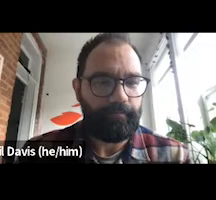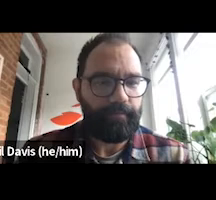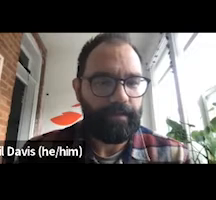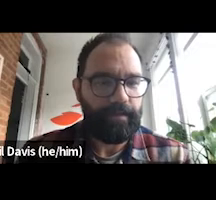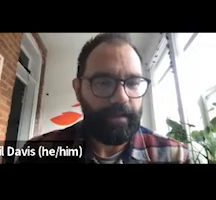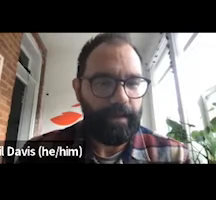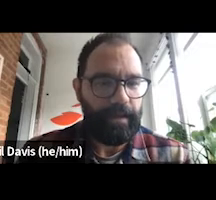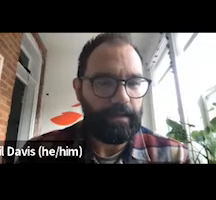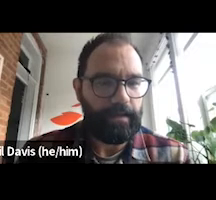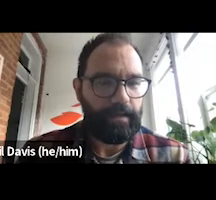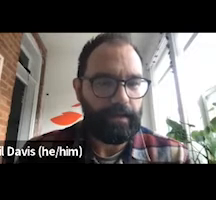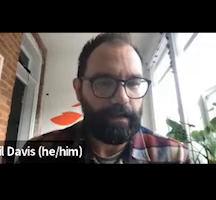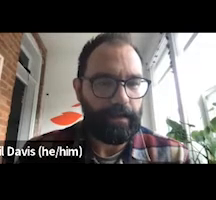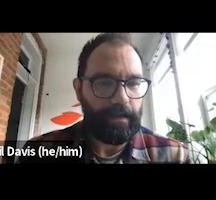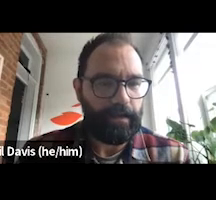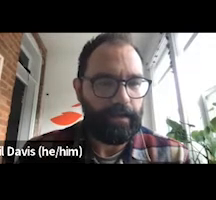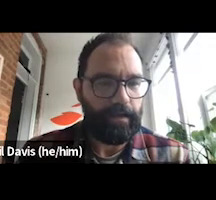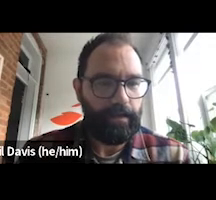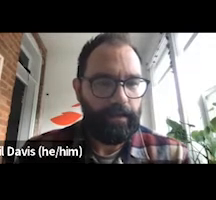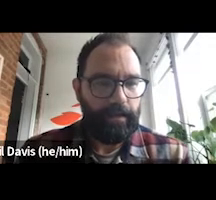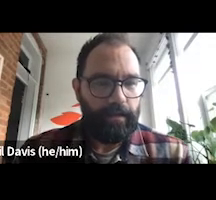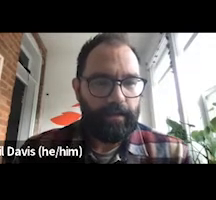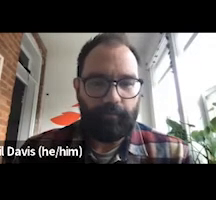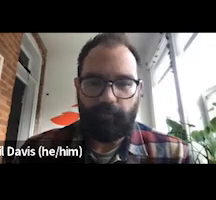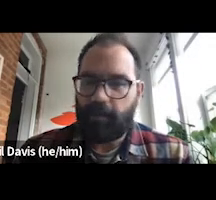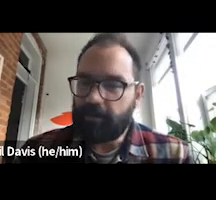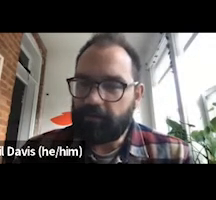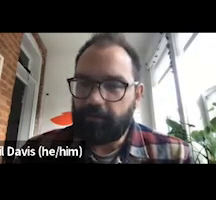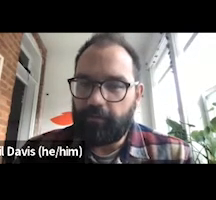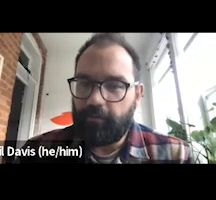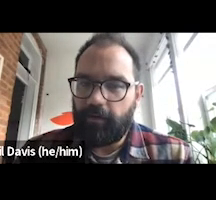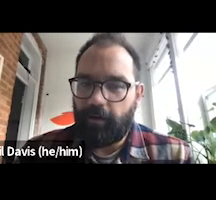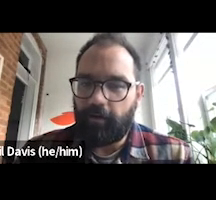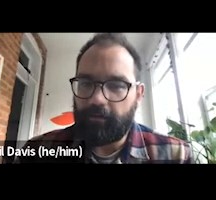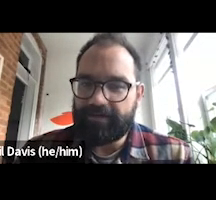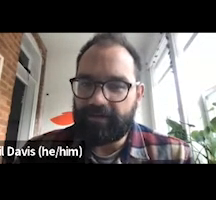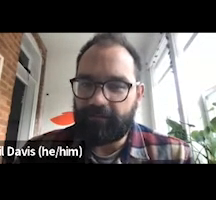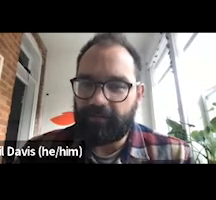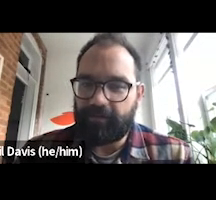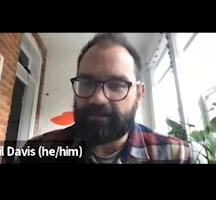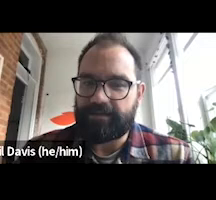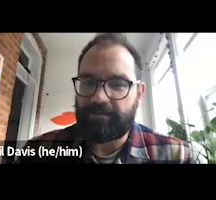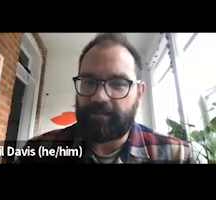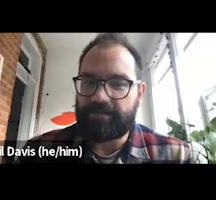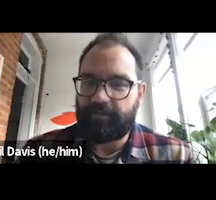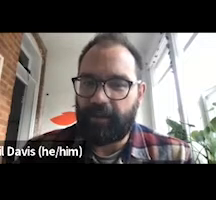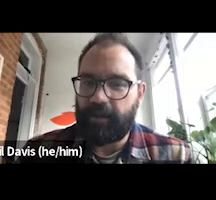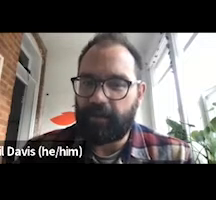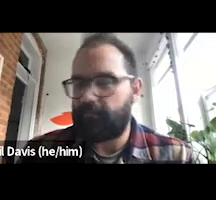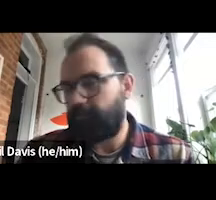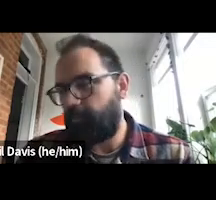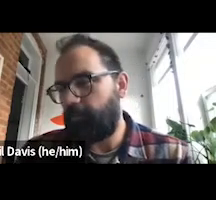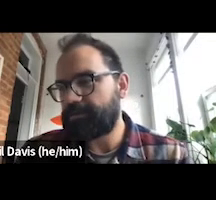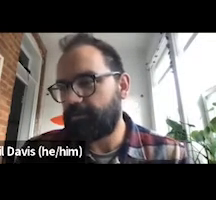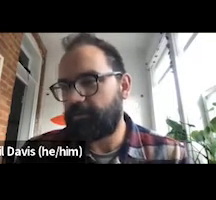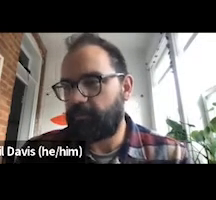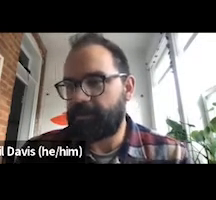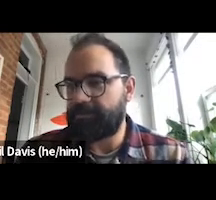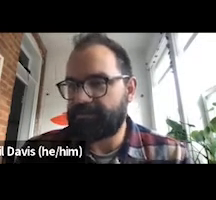And kinda running through all these different things and explaining sort of what I just